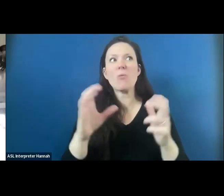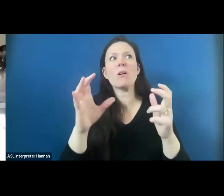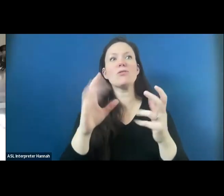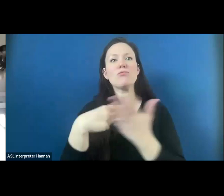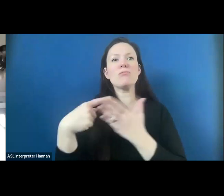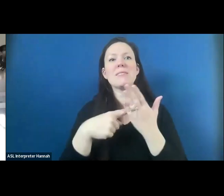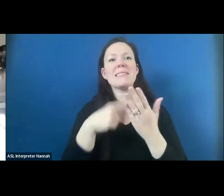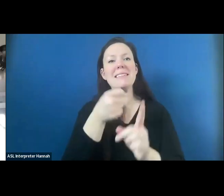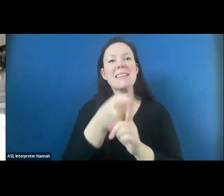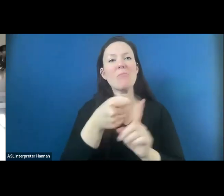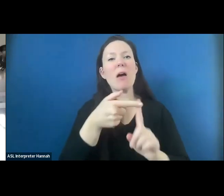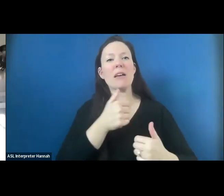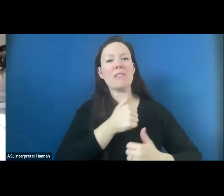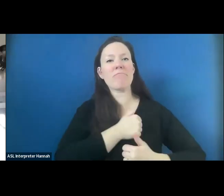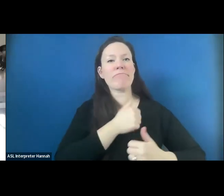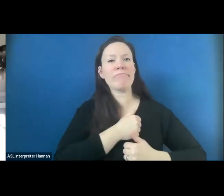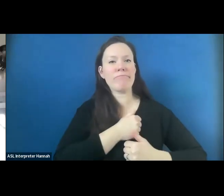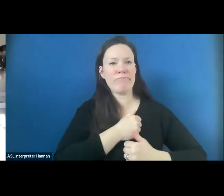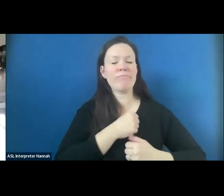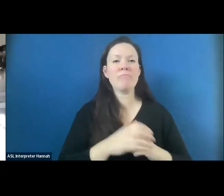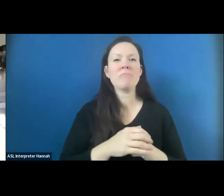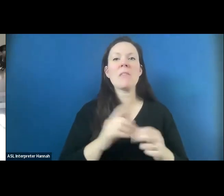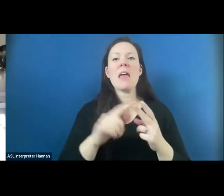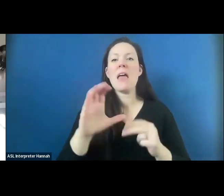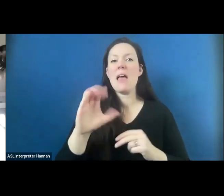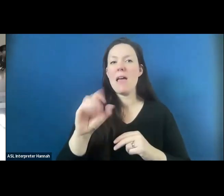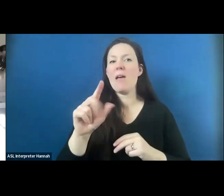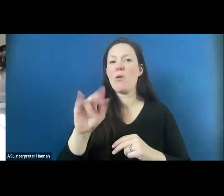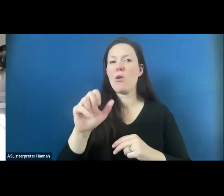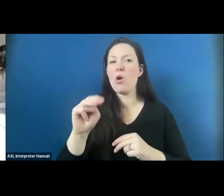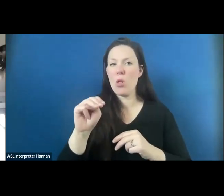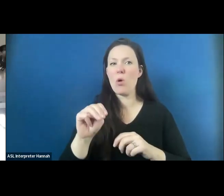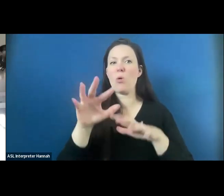of militarism and colonialism, specifically settler